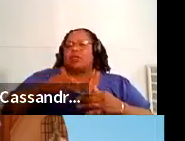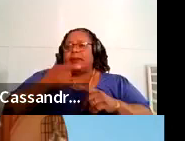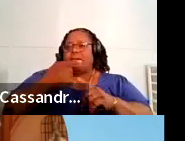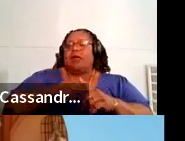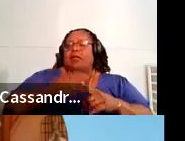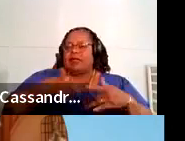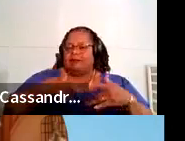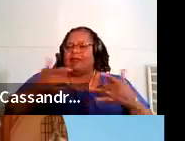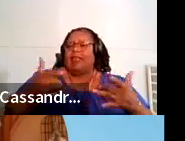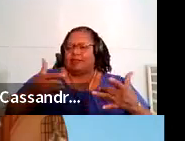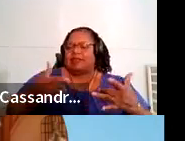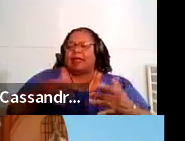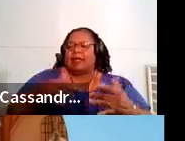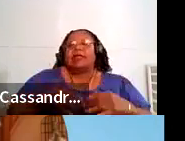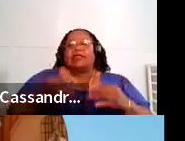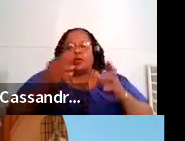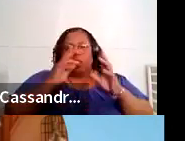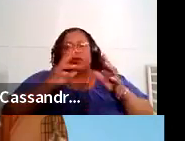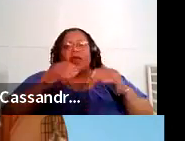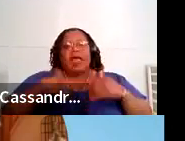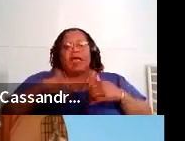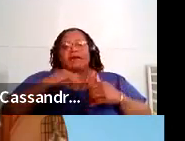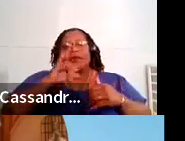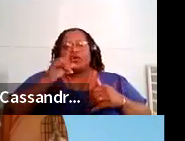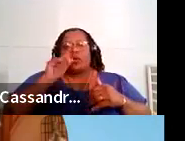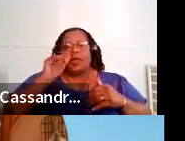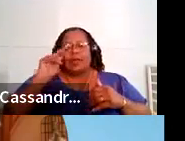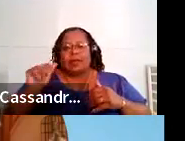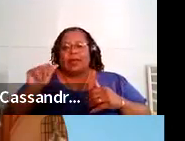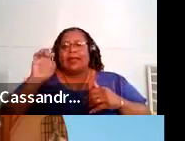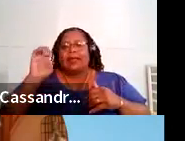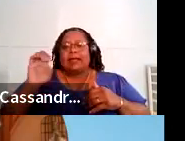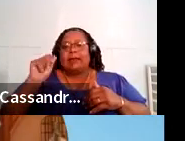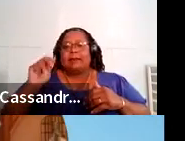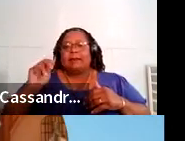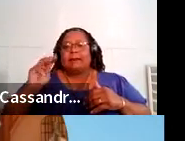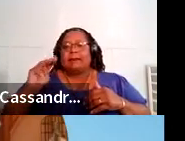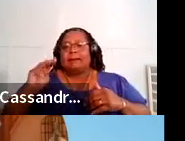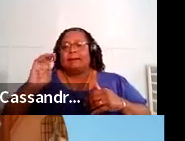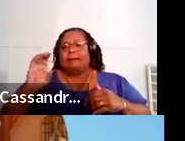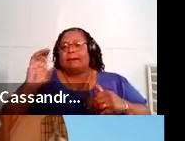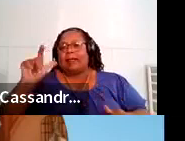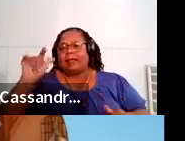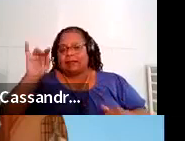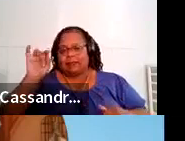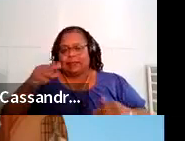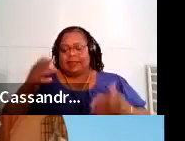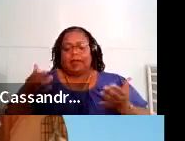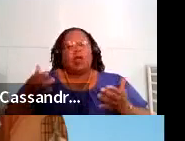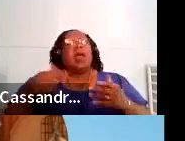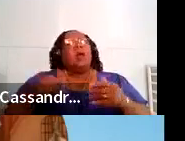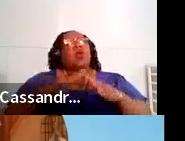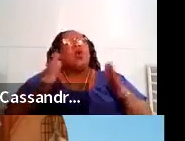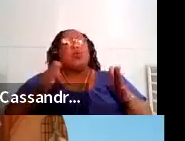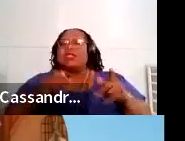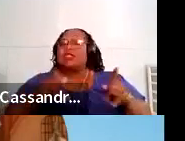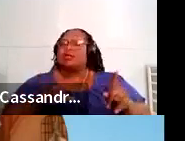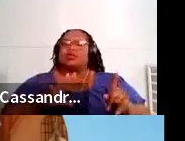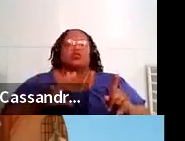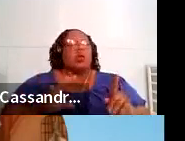honored that we will be concluding this afternoon with our 's history month event. So